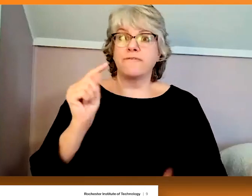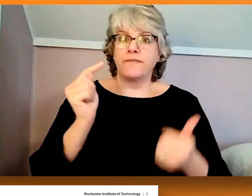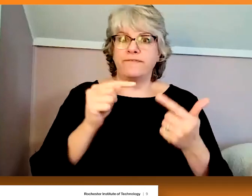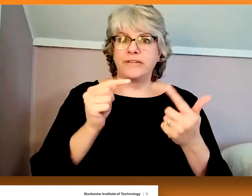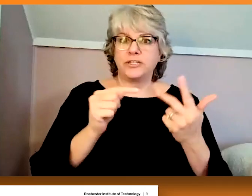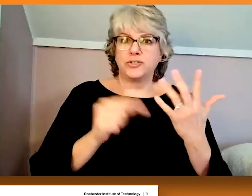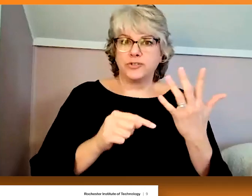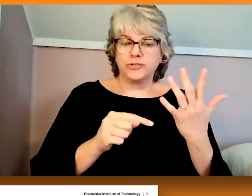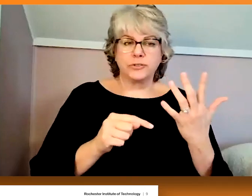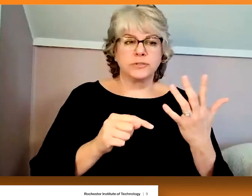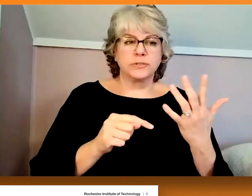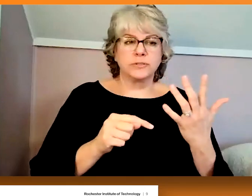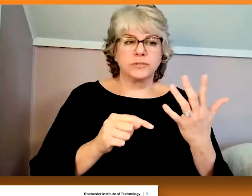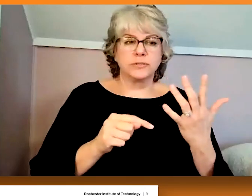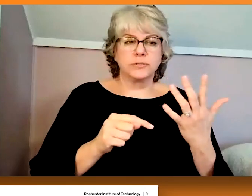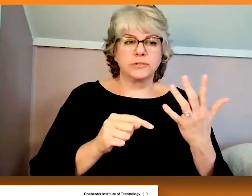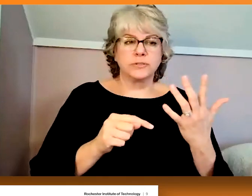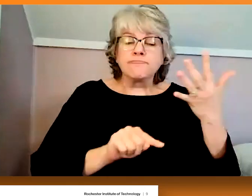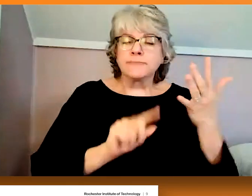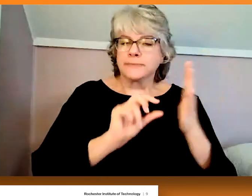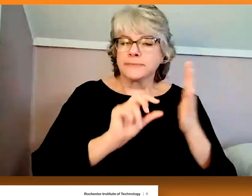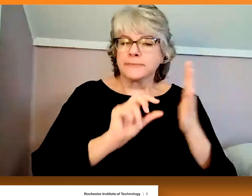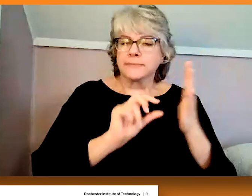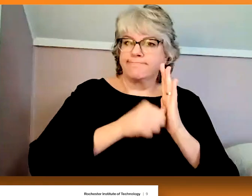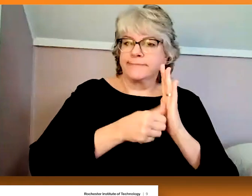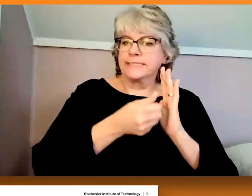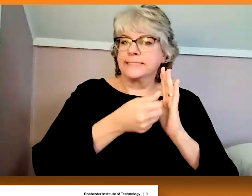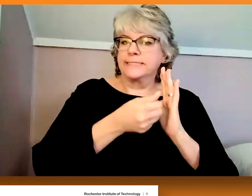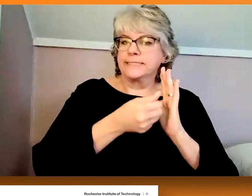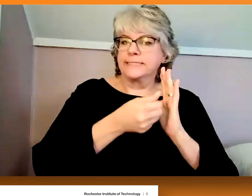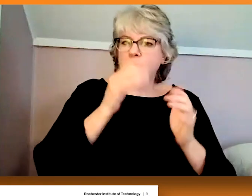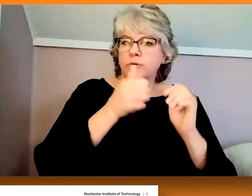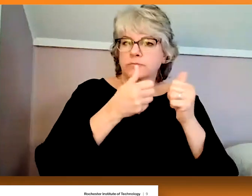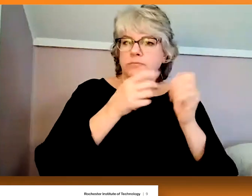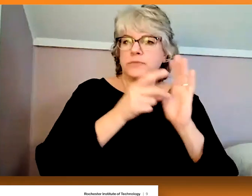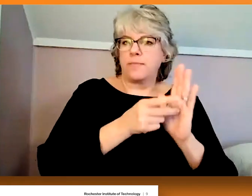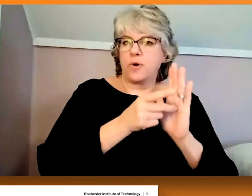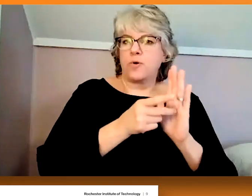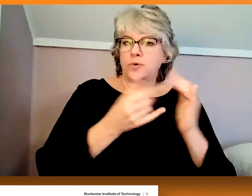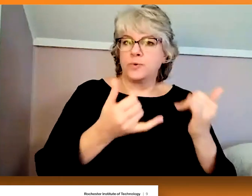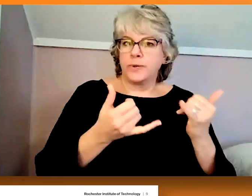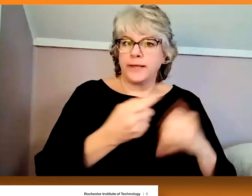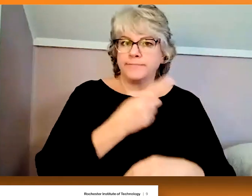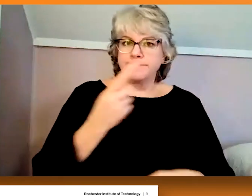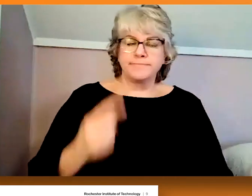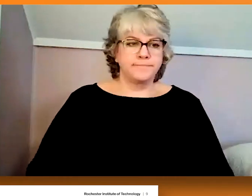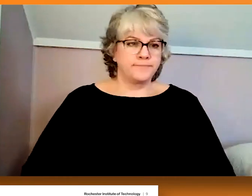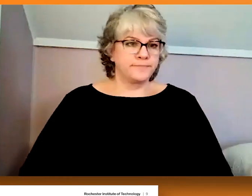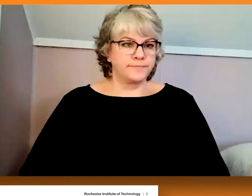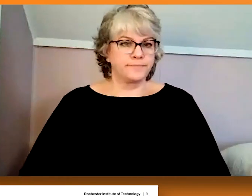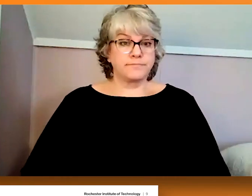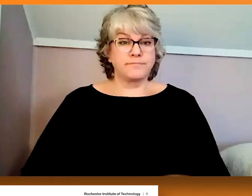of the features that I'm going to go into. I do want to mention how they have excellent guides,